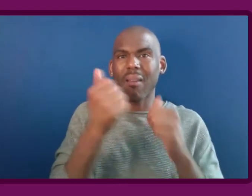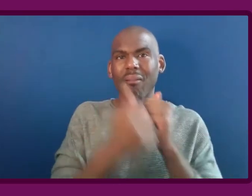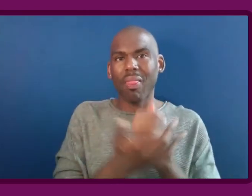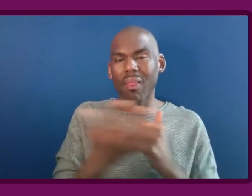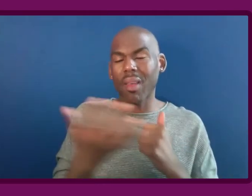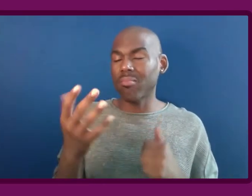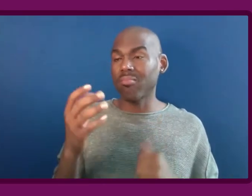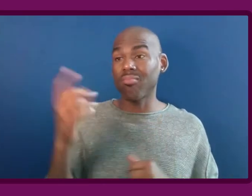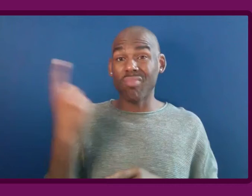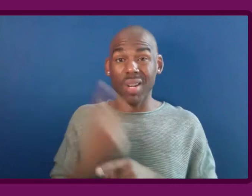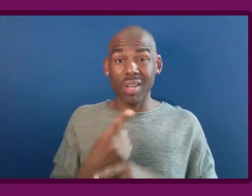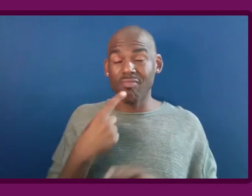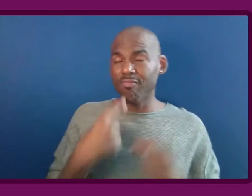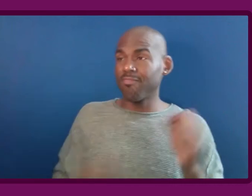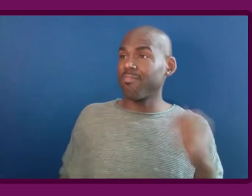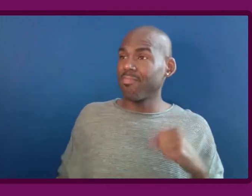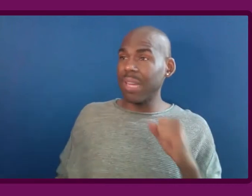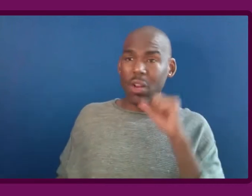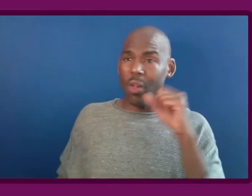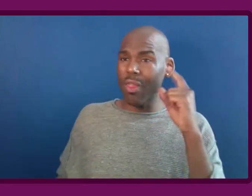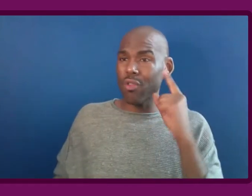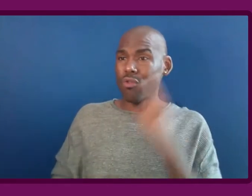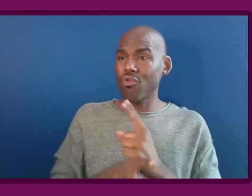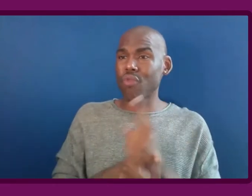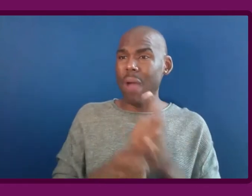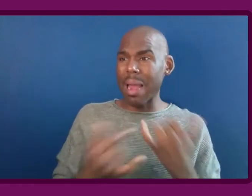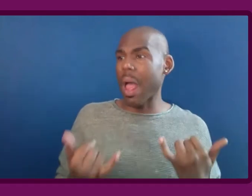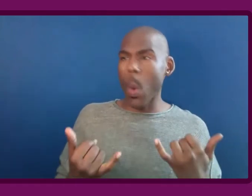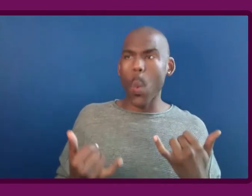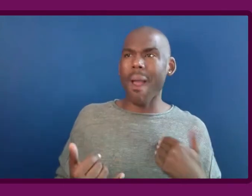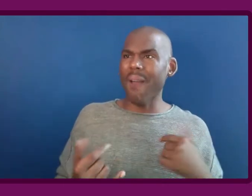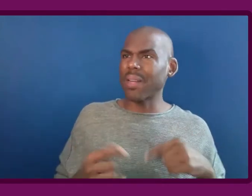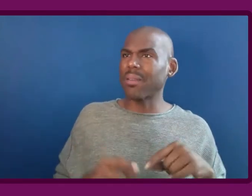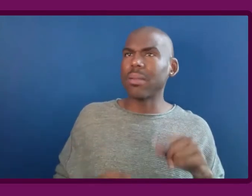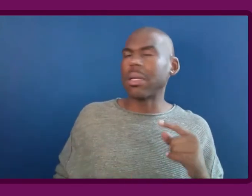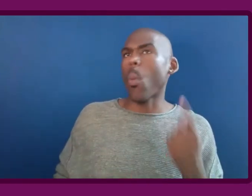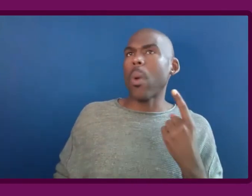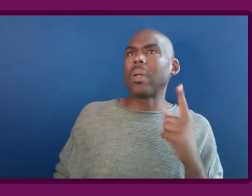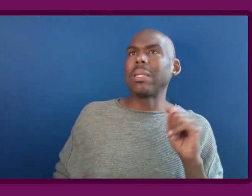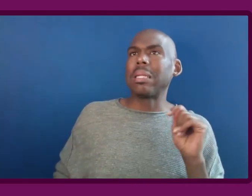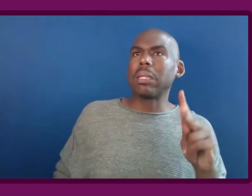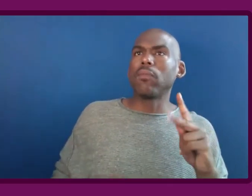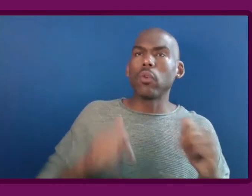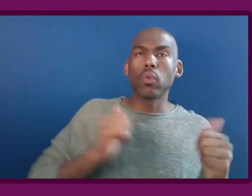in everything, right? Ashley Inkumsah: Absolutely, yeah. I don't think right now there's a single television show,